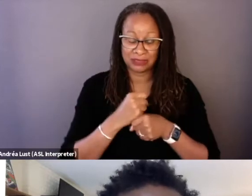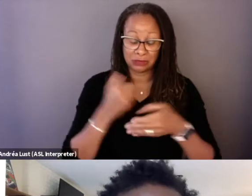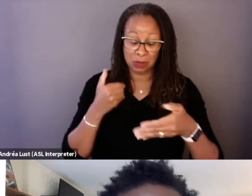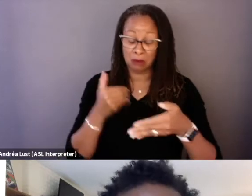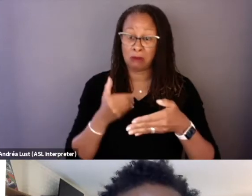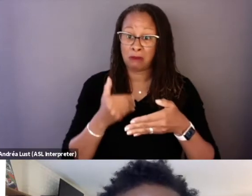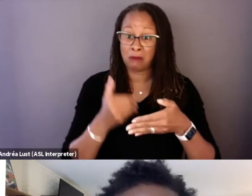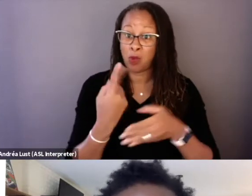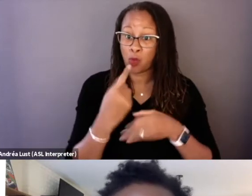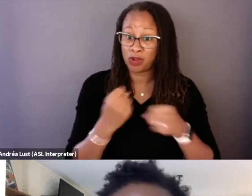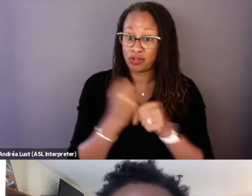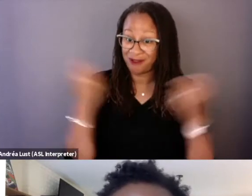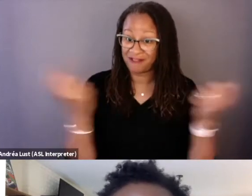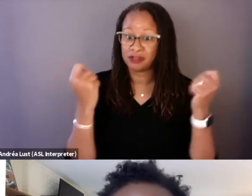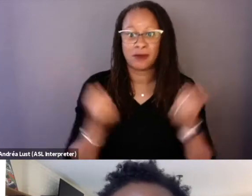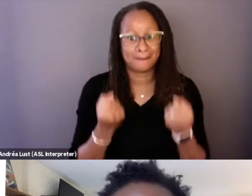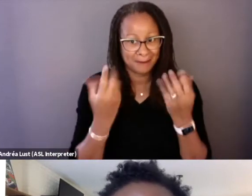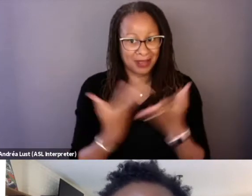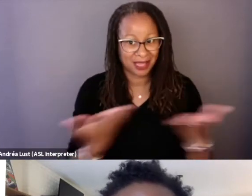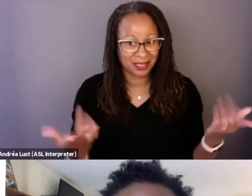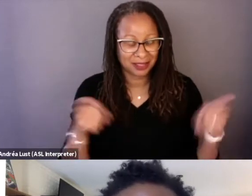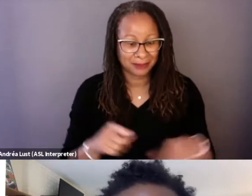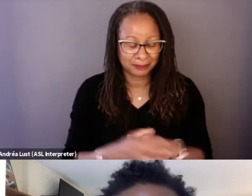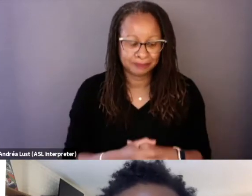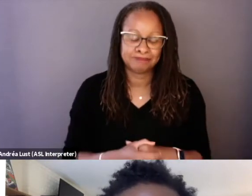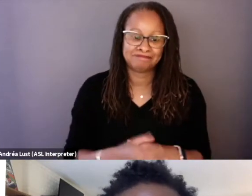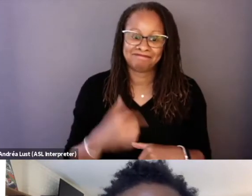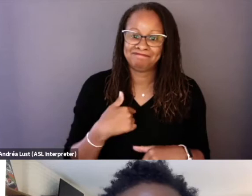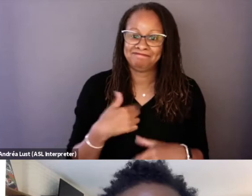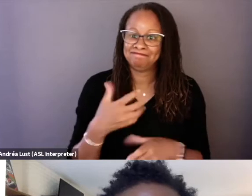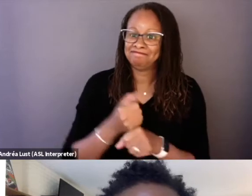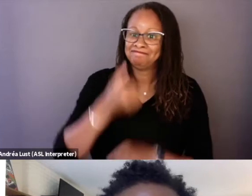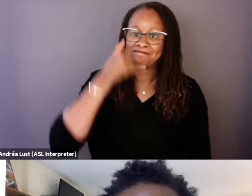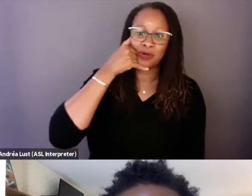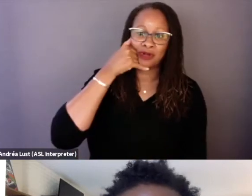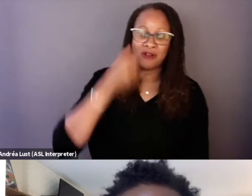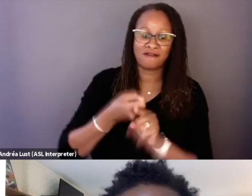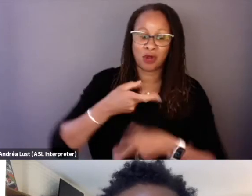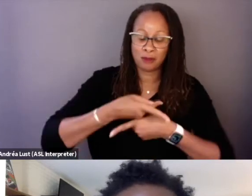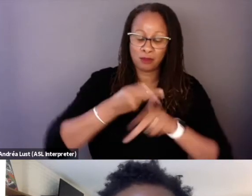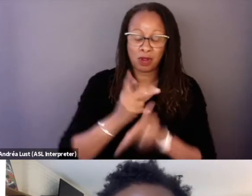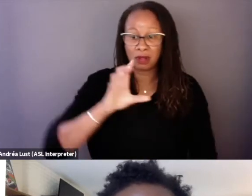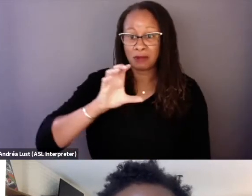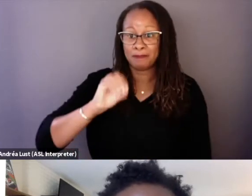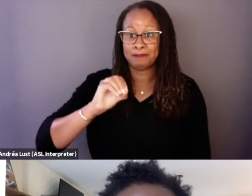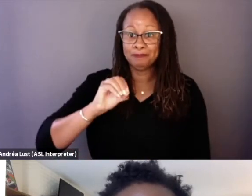of a lot of things. - Yeah. I got a call from the production company Left/Right,